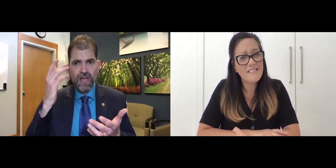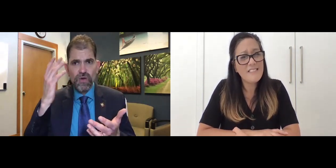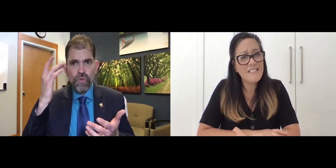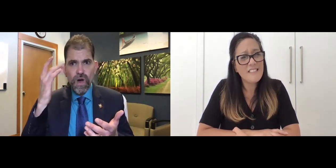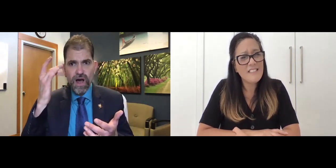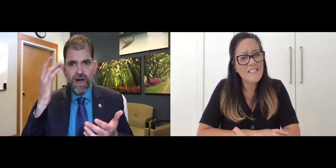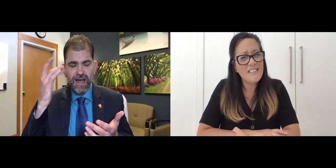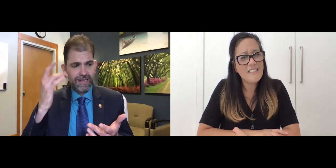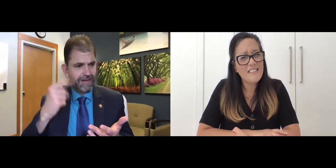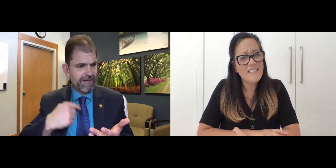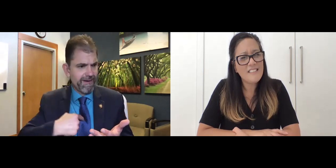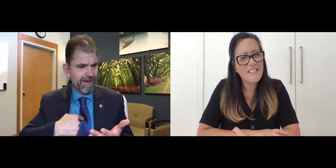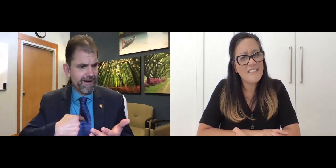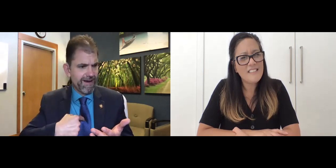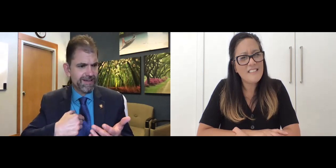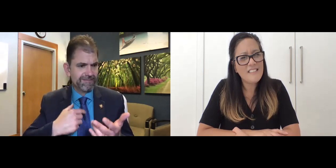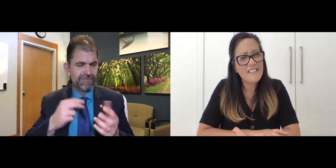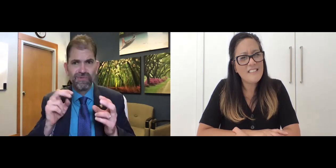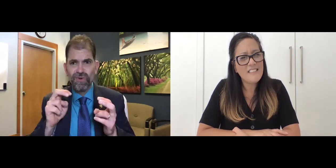throughout my life.